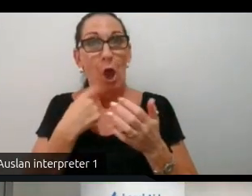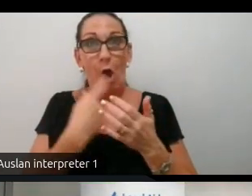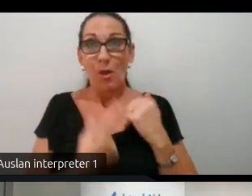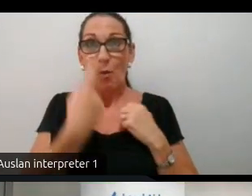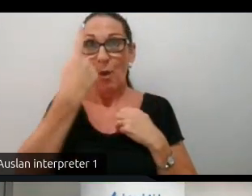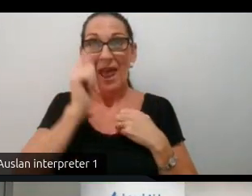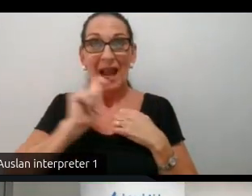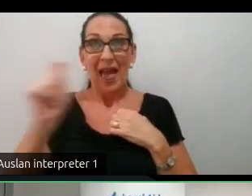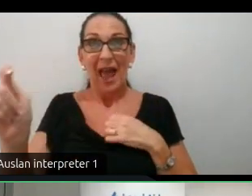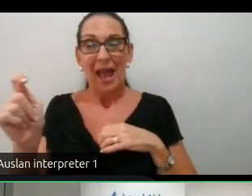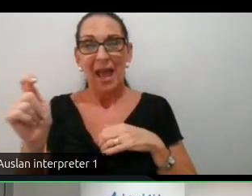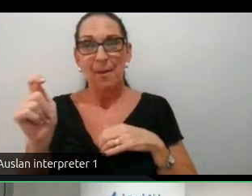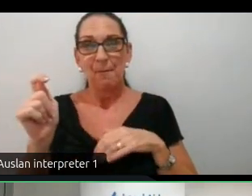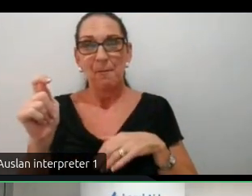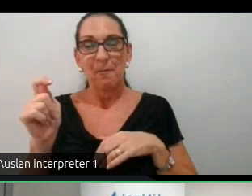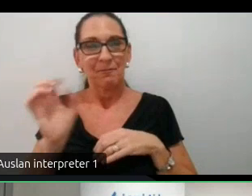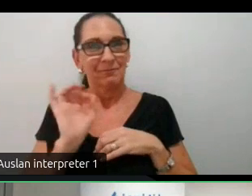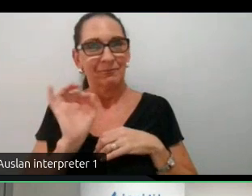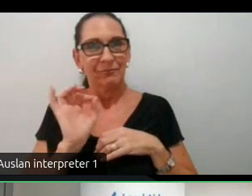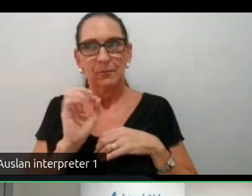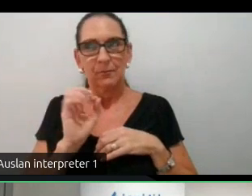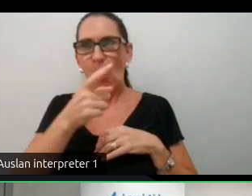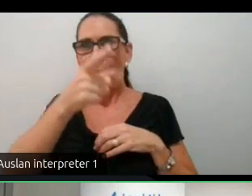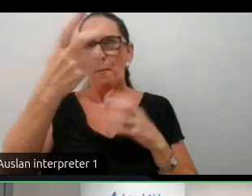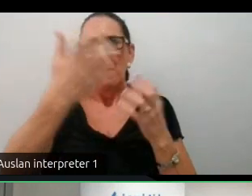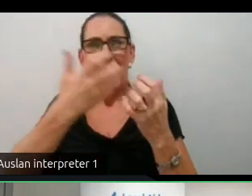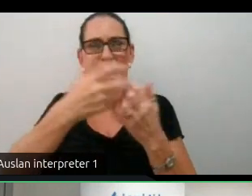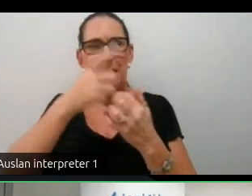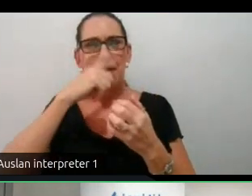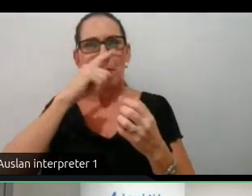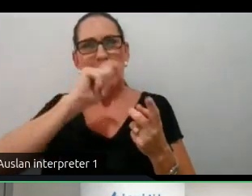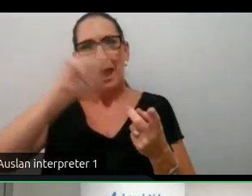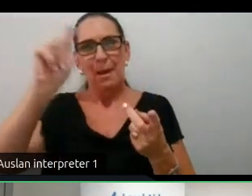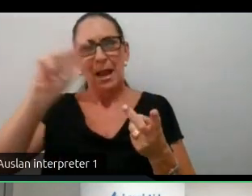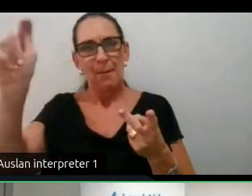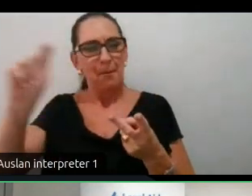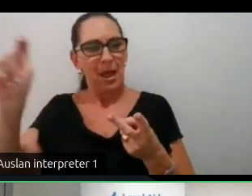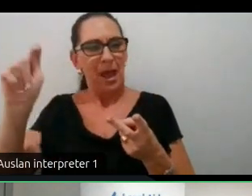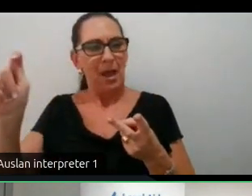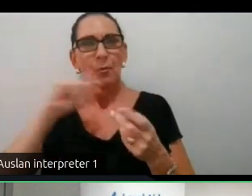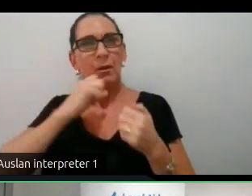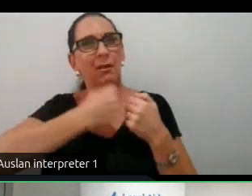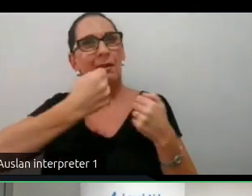person with a claim might now take two years when it's 2,000 people in a town. But it's not